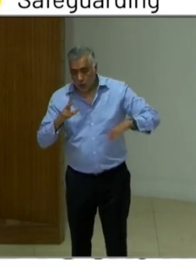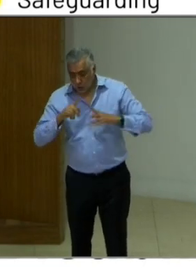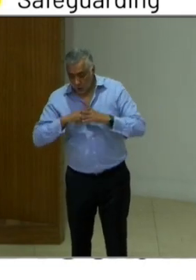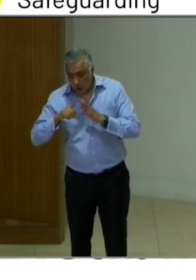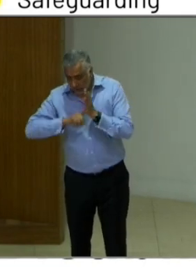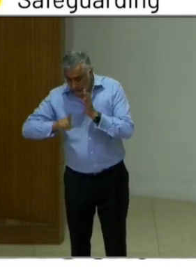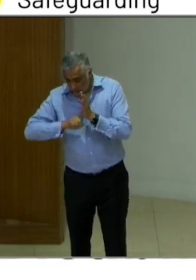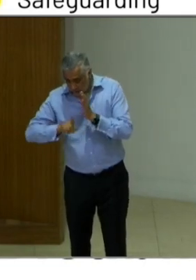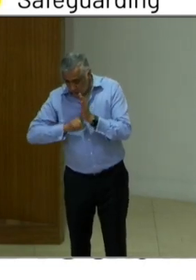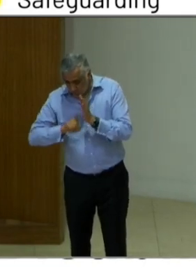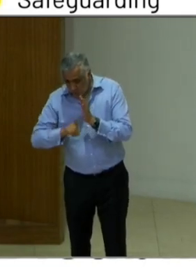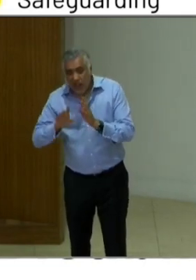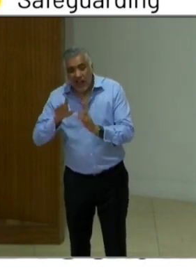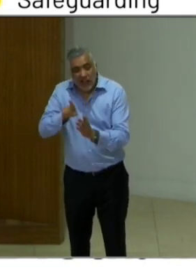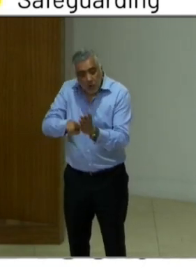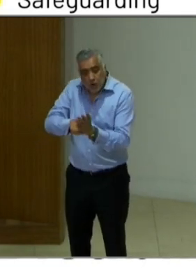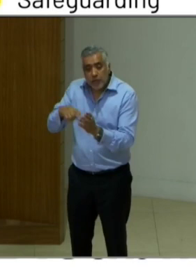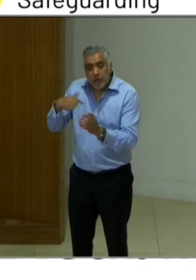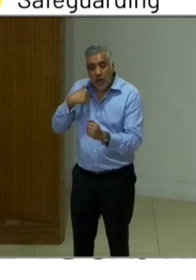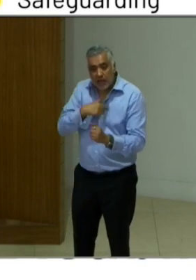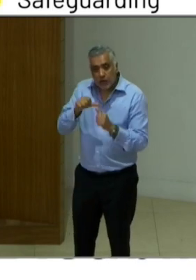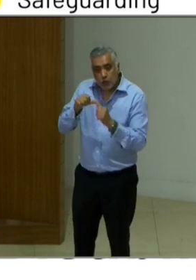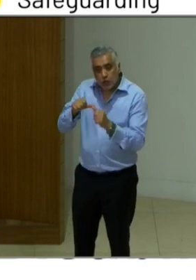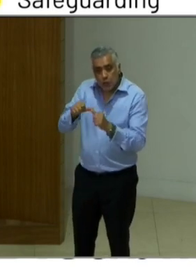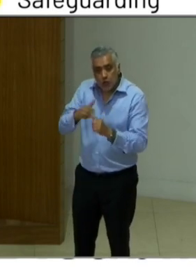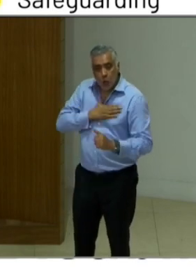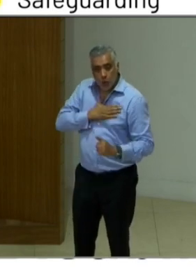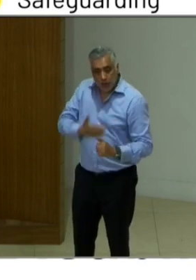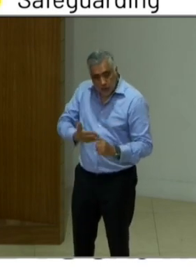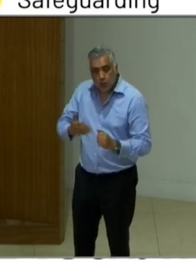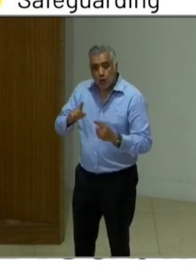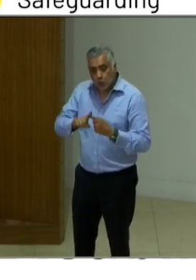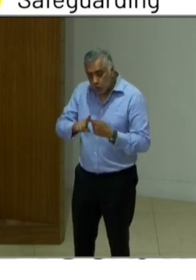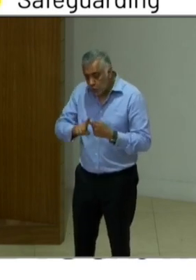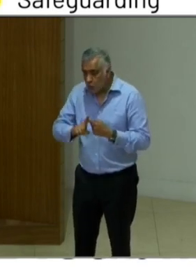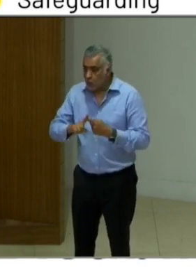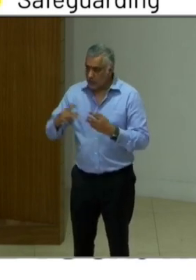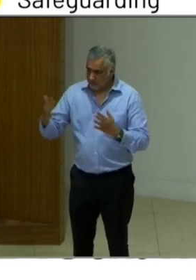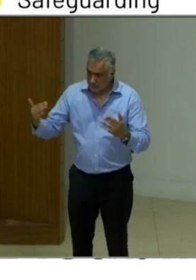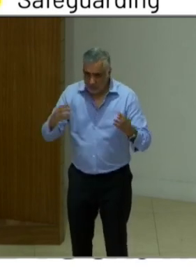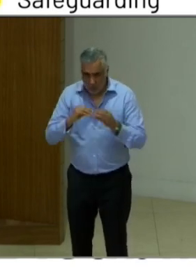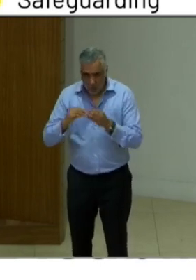that needs a continuous willingness to grow in real and effective participation.